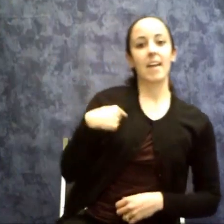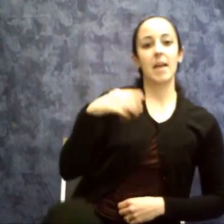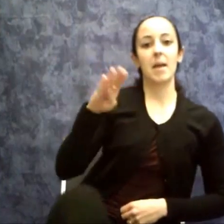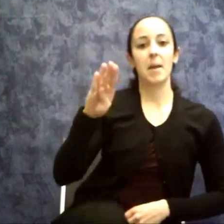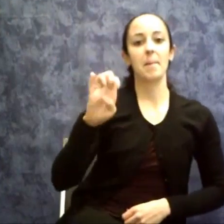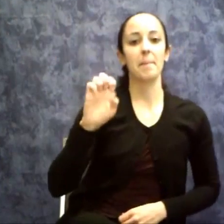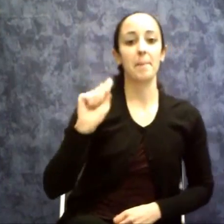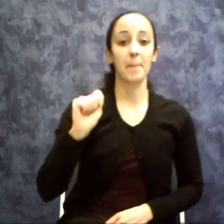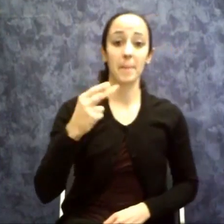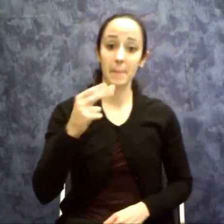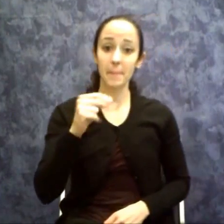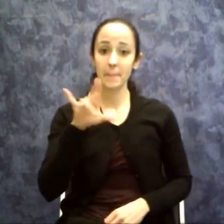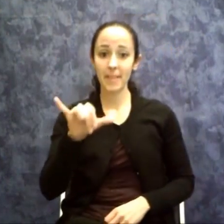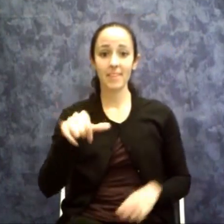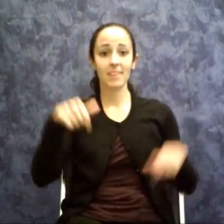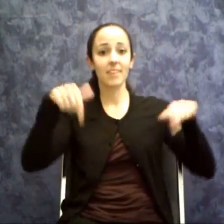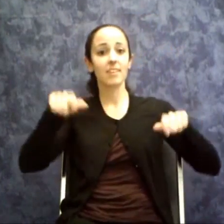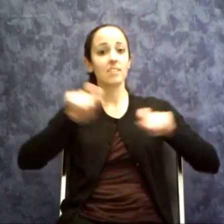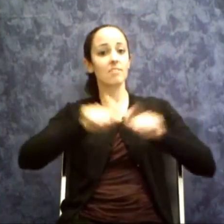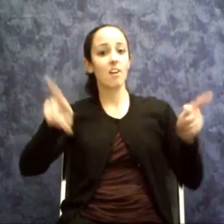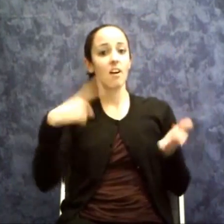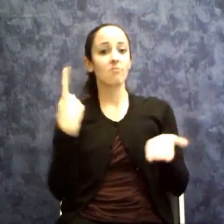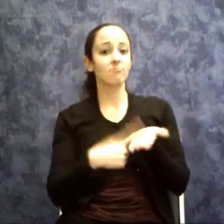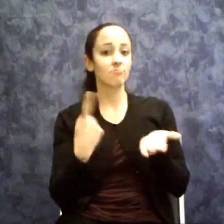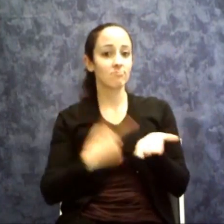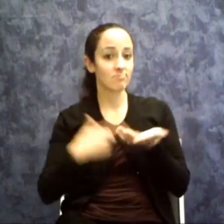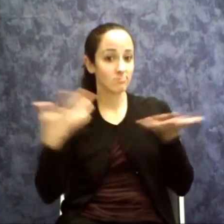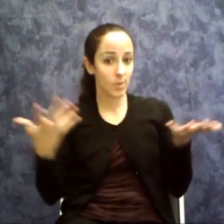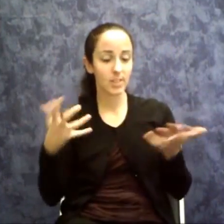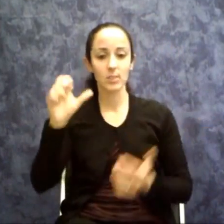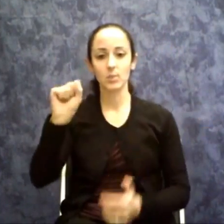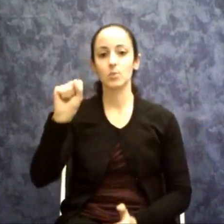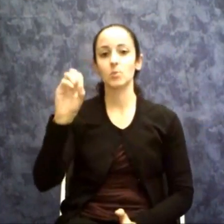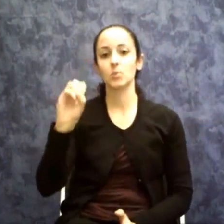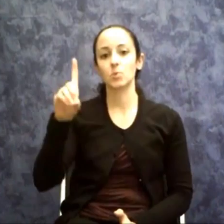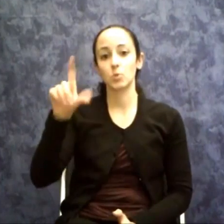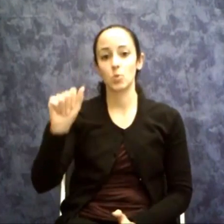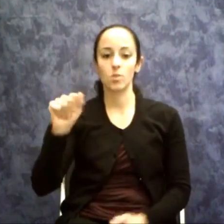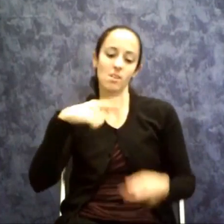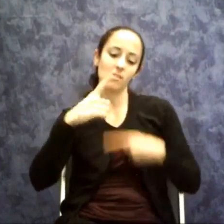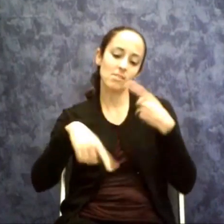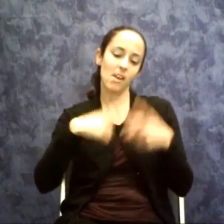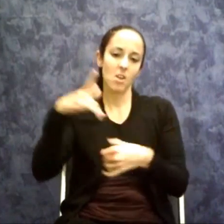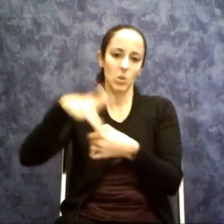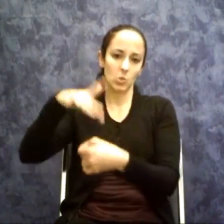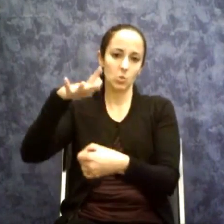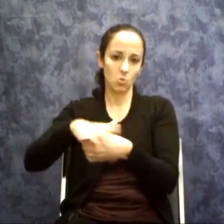Hi, I’m Bethany. In this vlog, I will talk about soda. [introduces sign for "soda"]